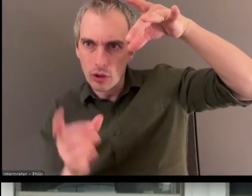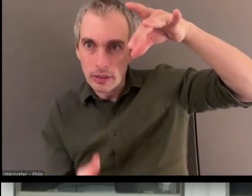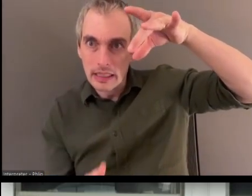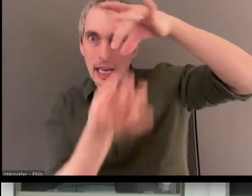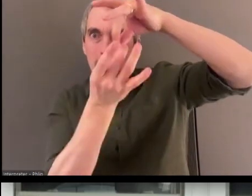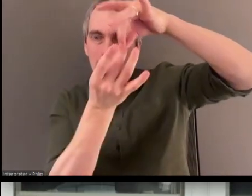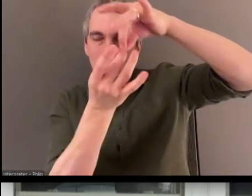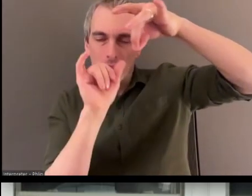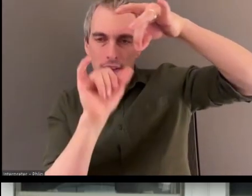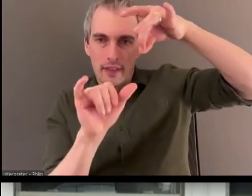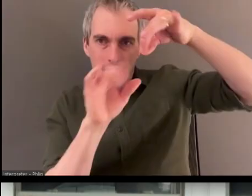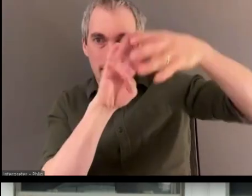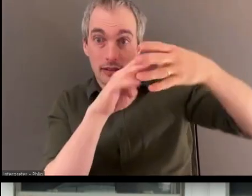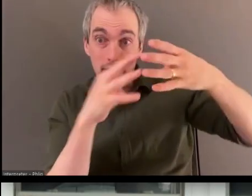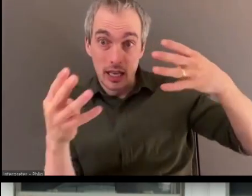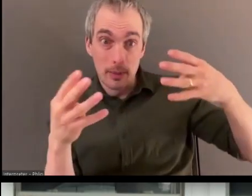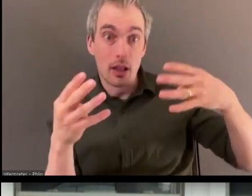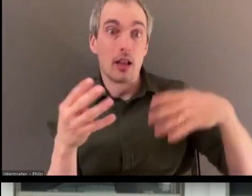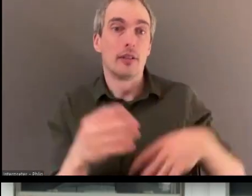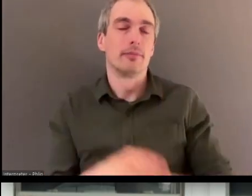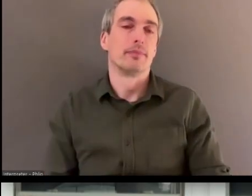So we can scroll down.